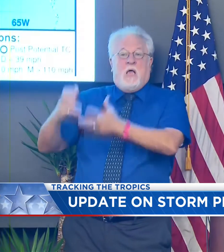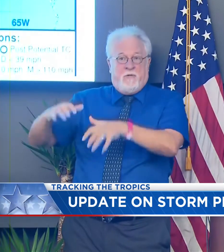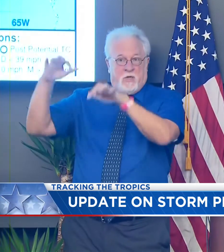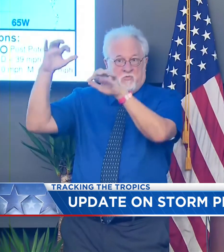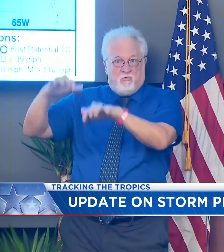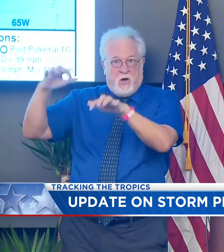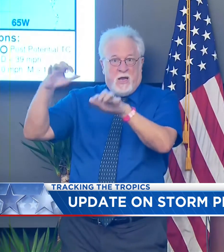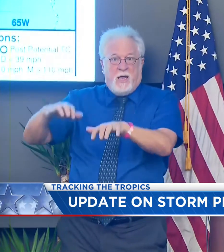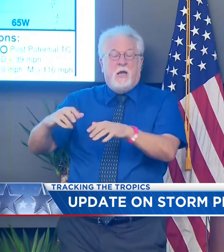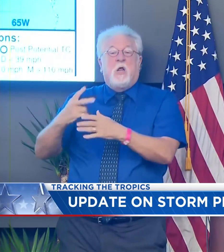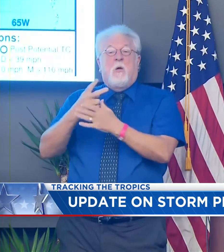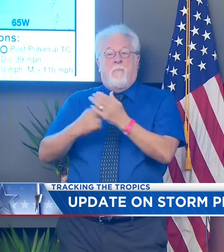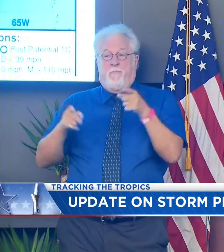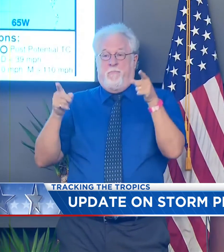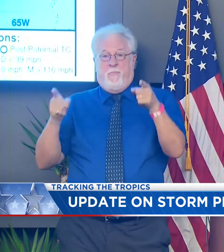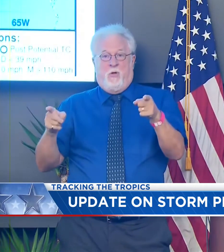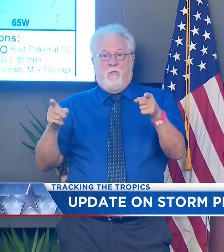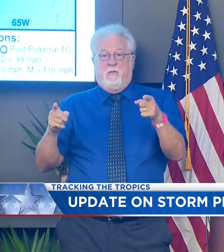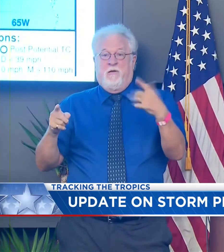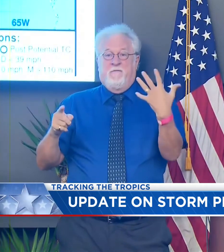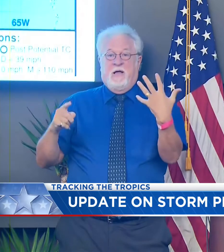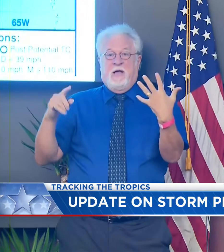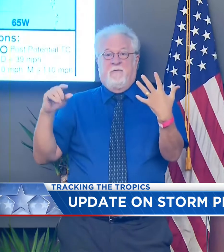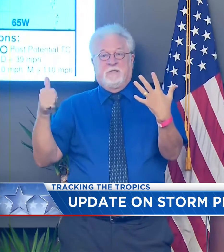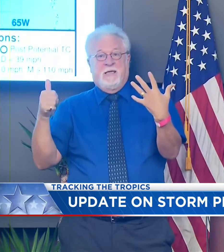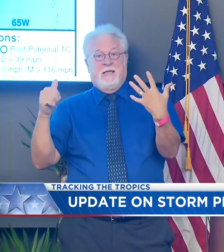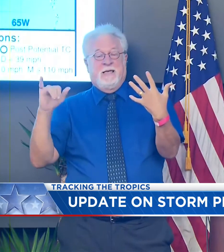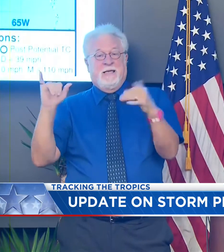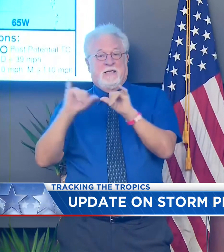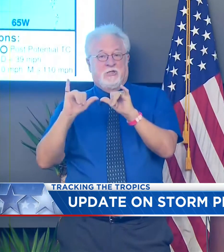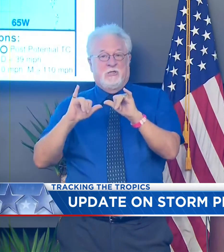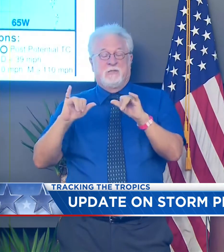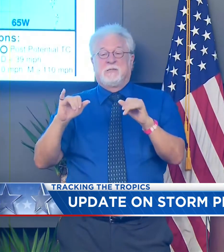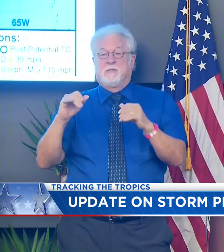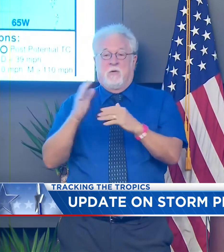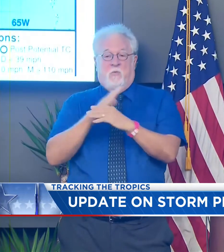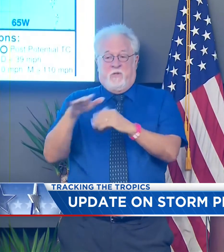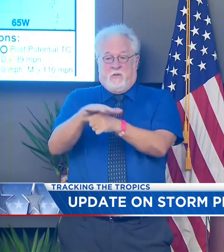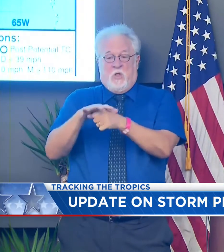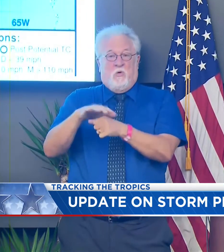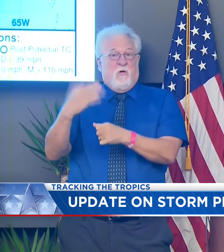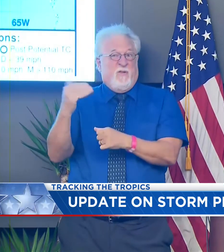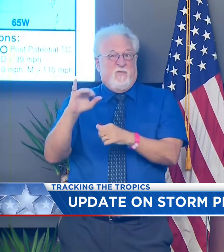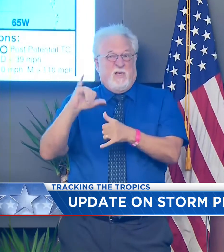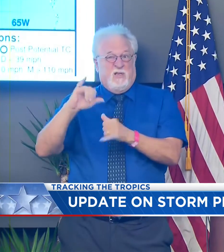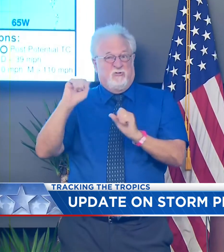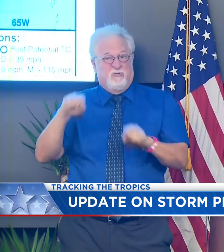BE COMING IN WITH LAURA. WITH LAURA, THERE WILL BE ALSO THE POSSIBILITY OF HEAVY RAIN FALL.